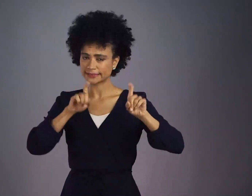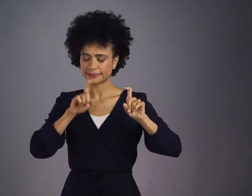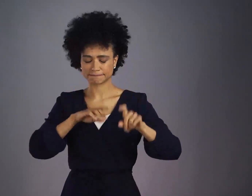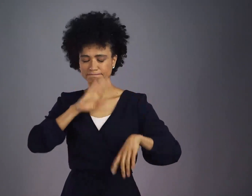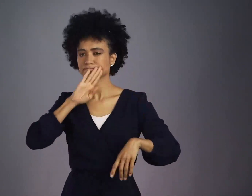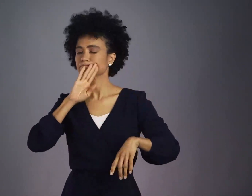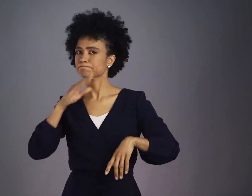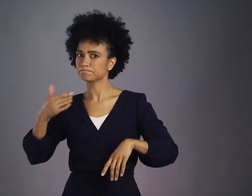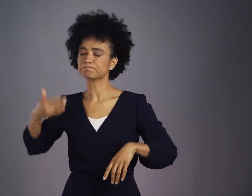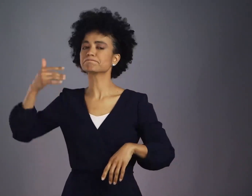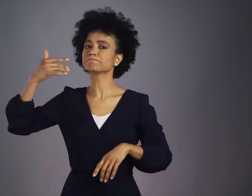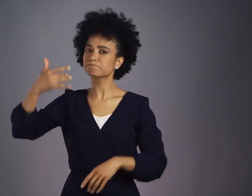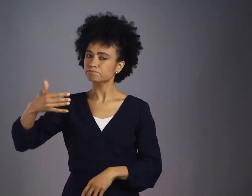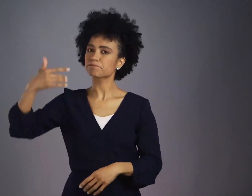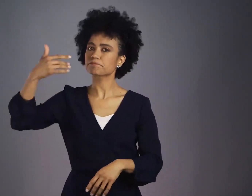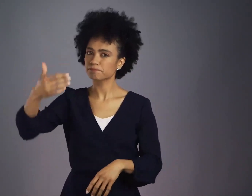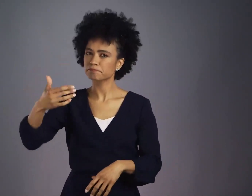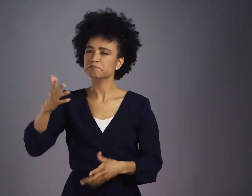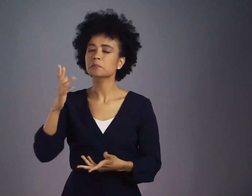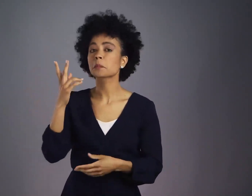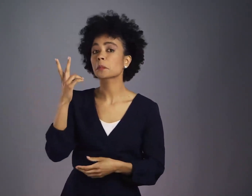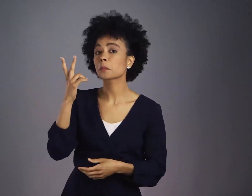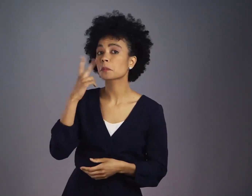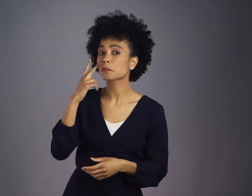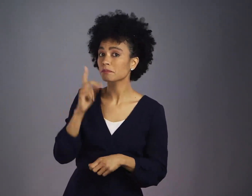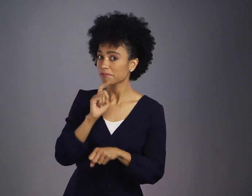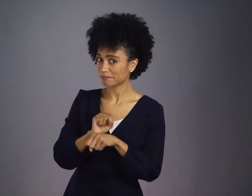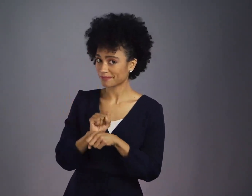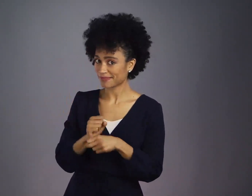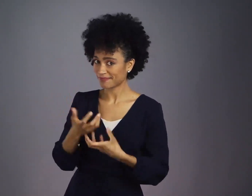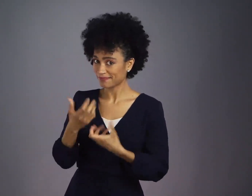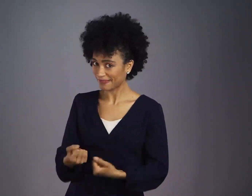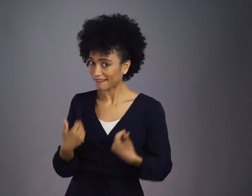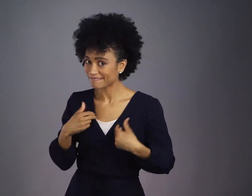The faith and sincerity of both you and your husband will be put to the test.